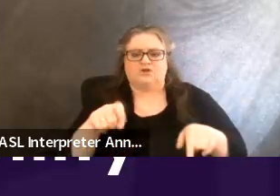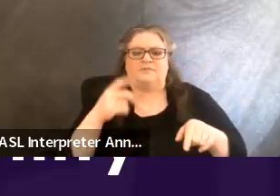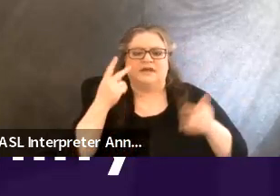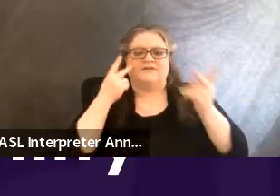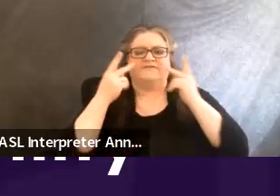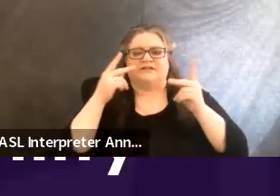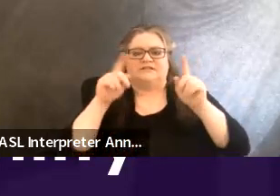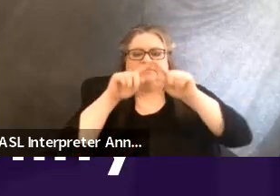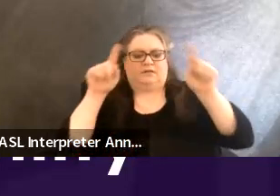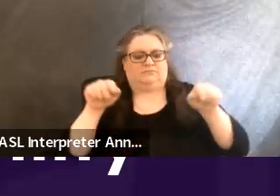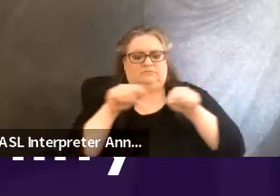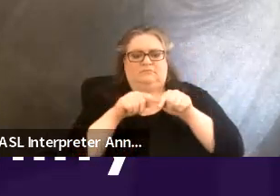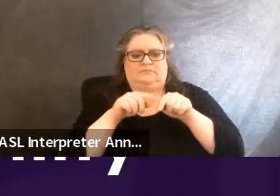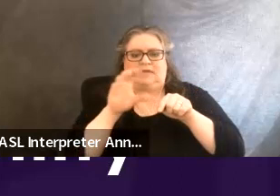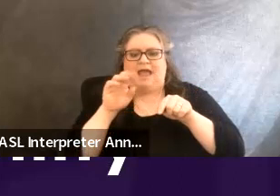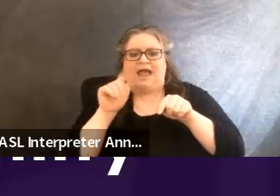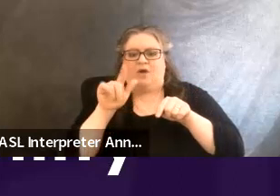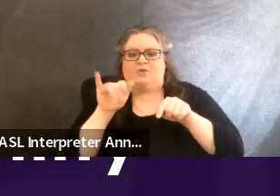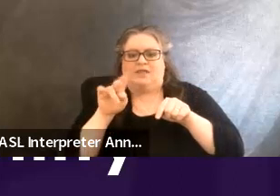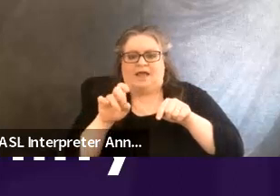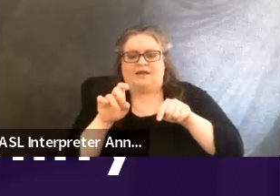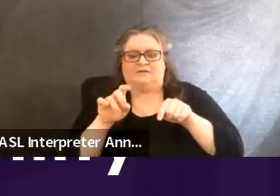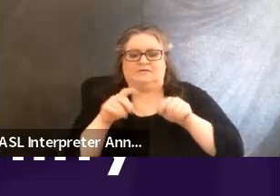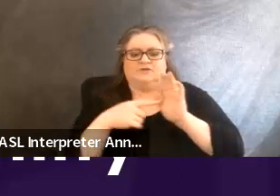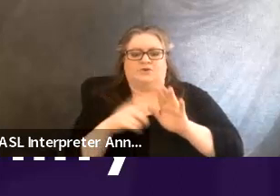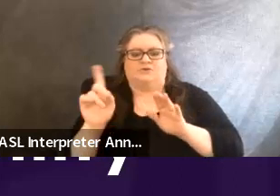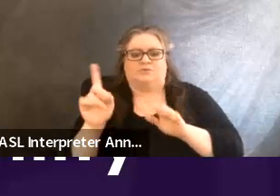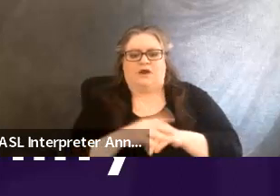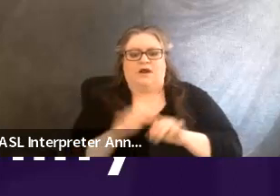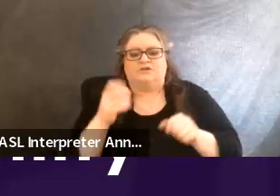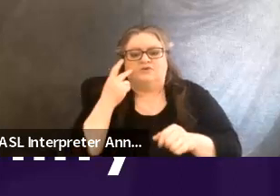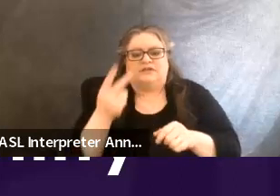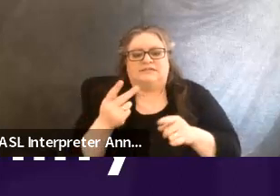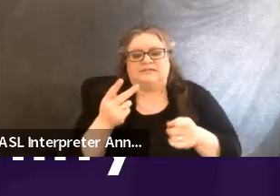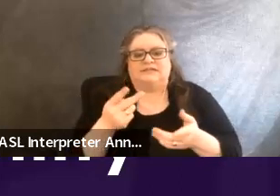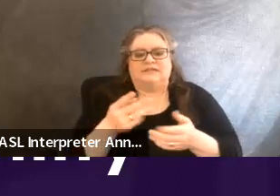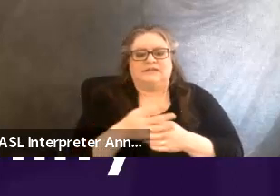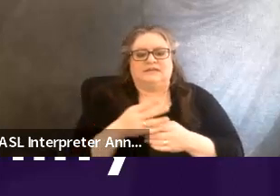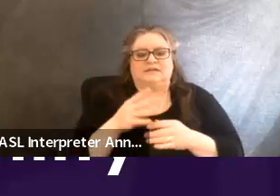around the element where they are at. As you can see in the animated image,